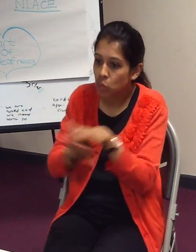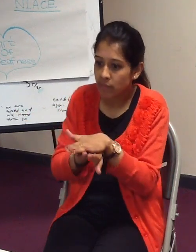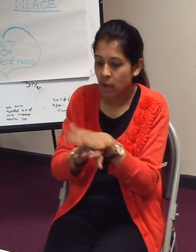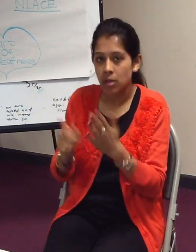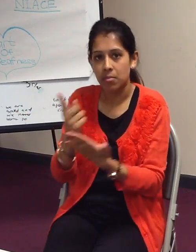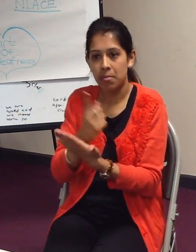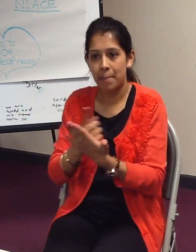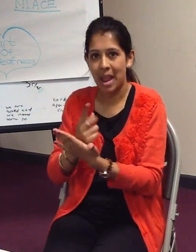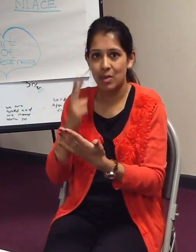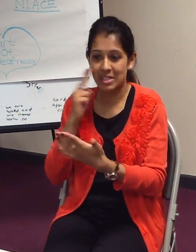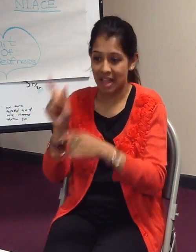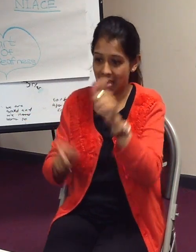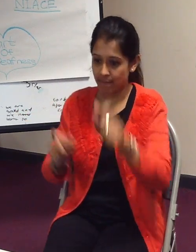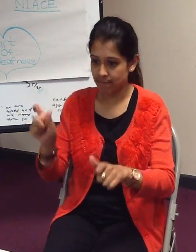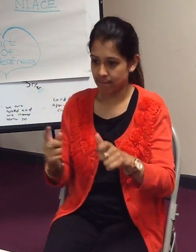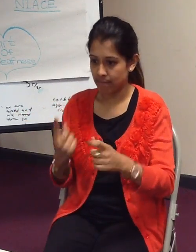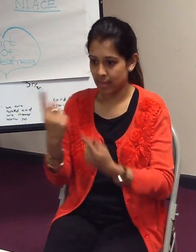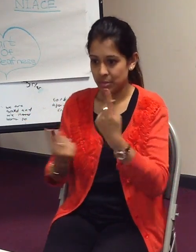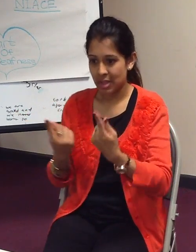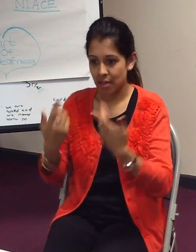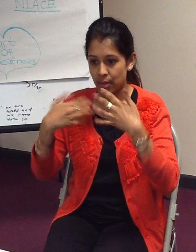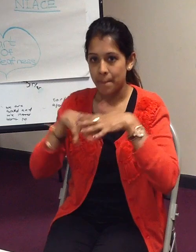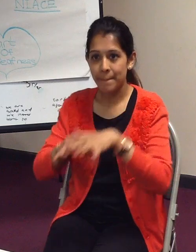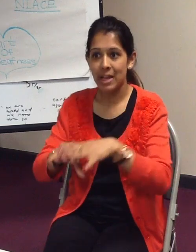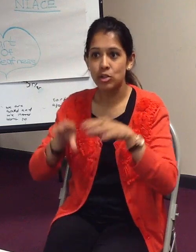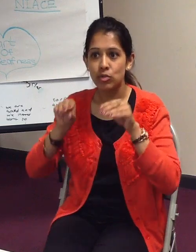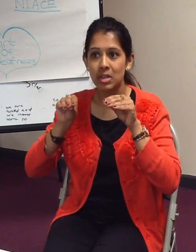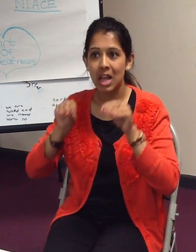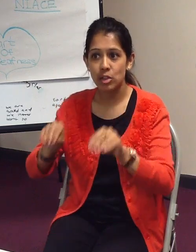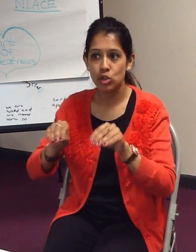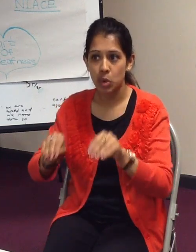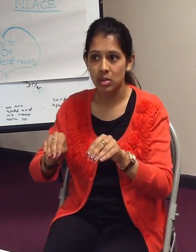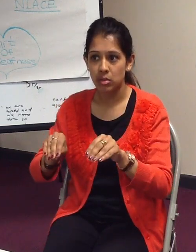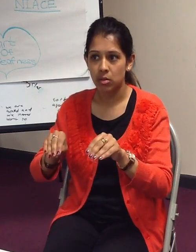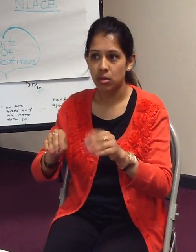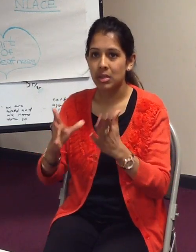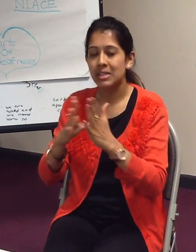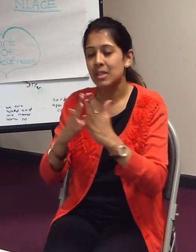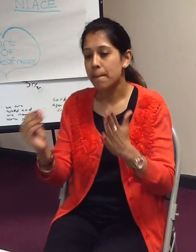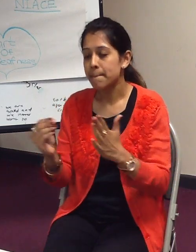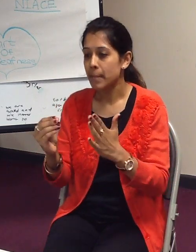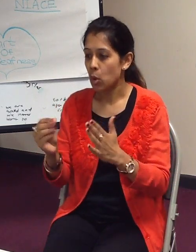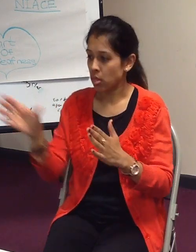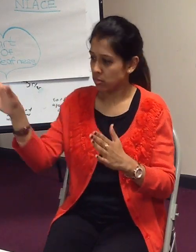It would have been good also to cover issues faced by Deaf learners in mainstream education establishments,